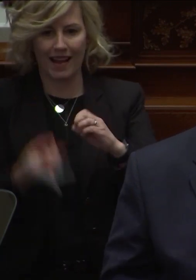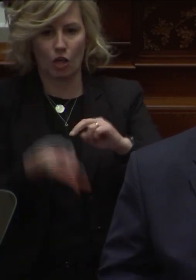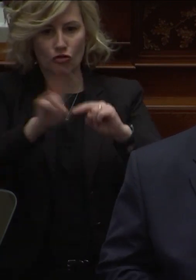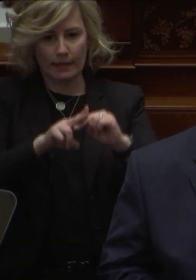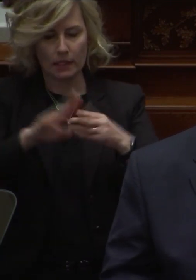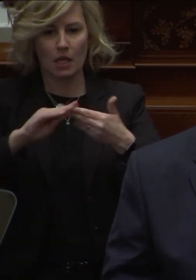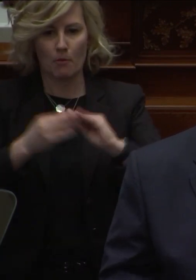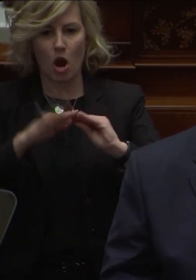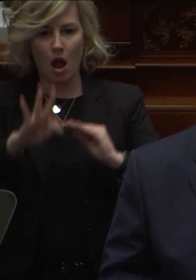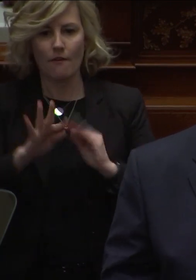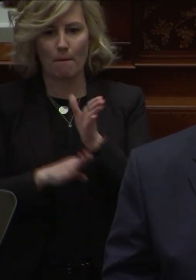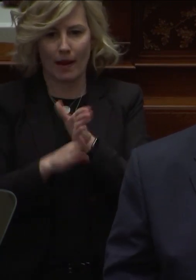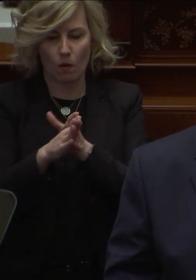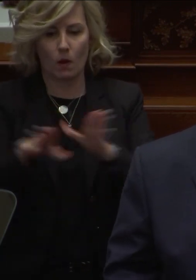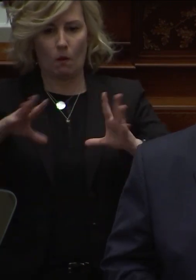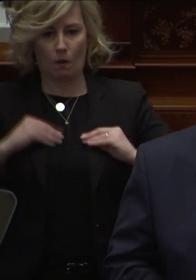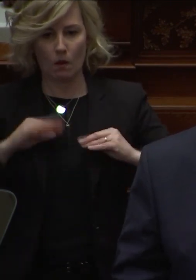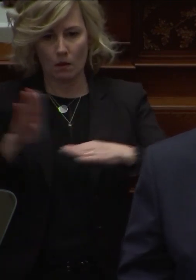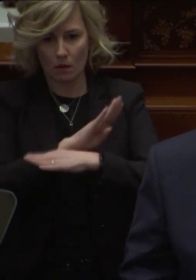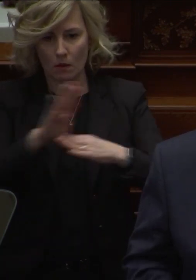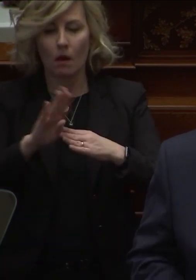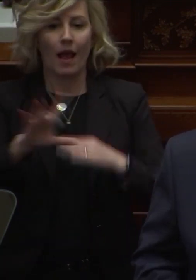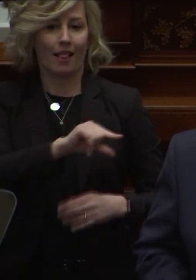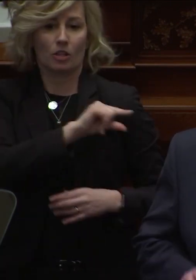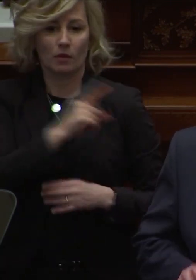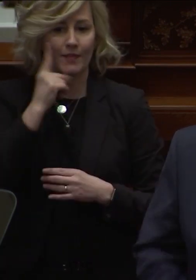BY BEING PURPOSEFUL ABOUT INCREASING THE NUMBER OF